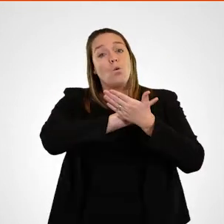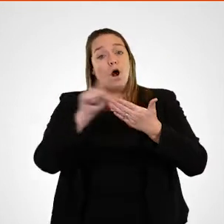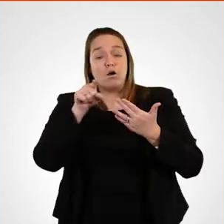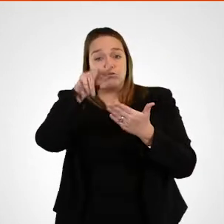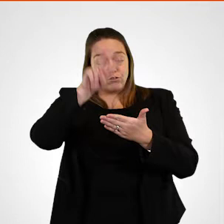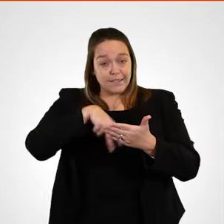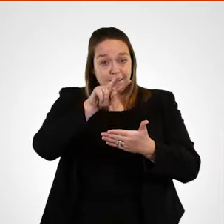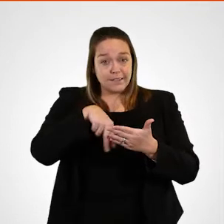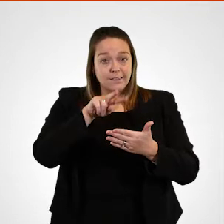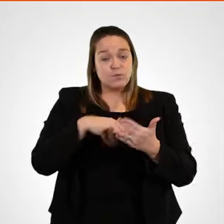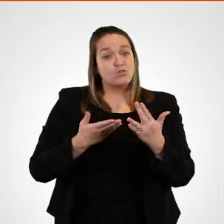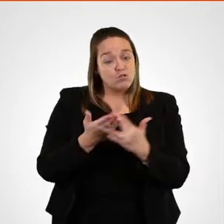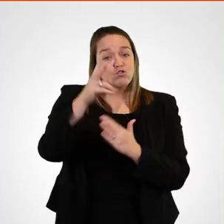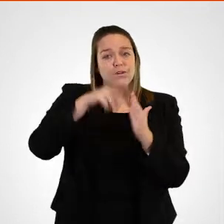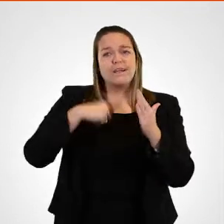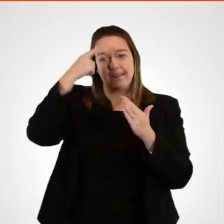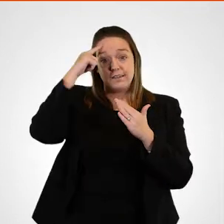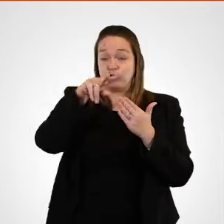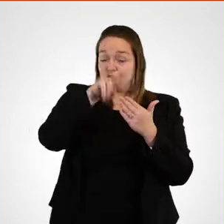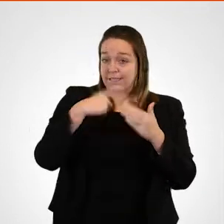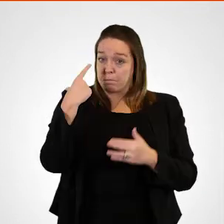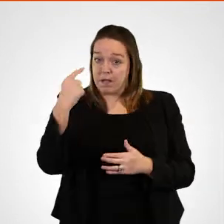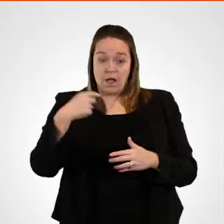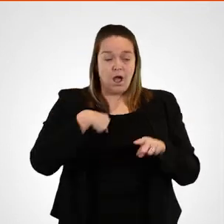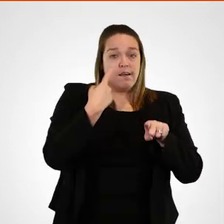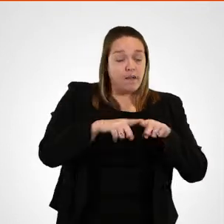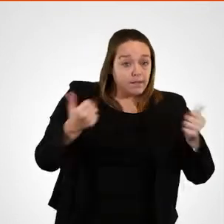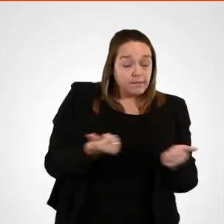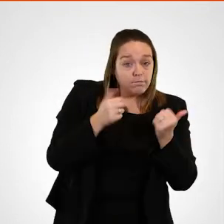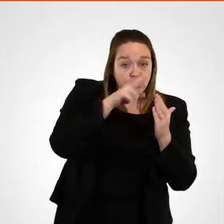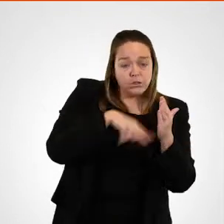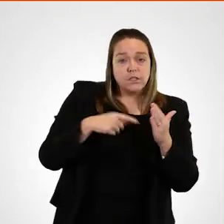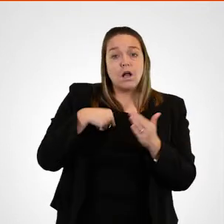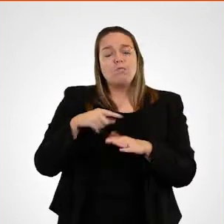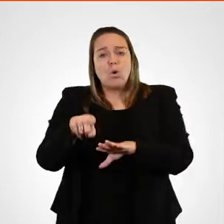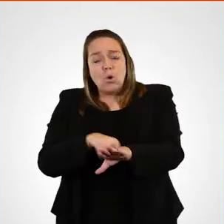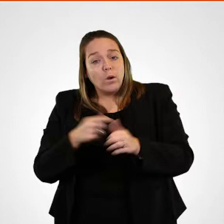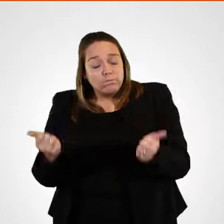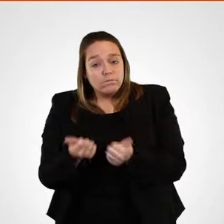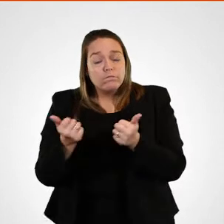is think about your reading speed. Are you reading fast enough? Are you reading slow enough?